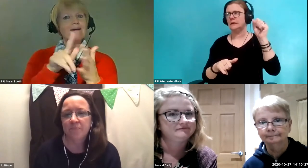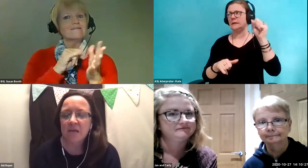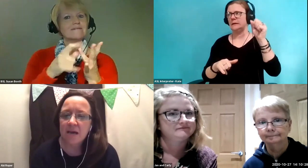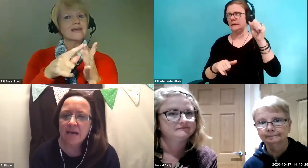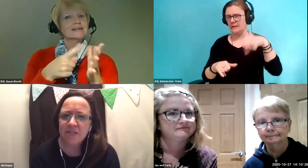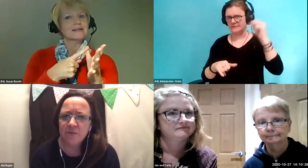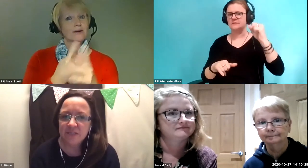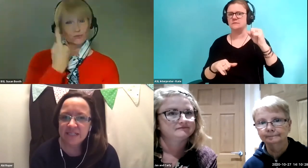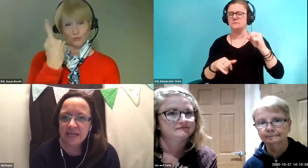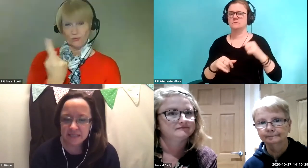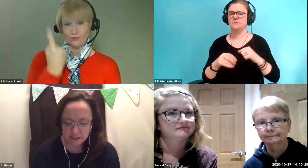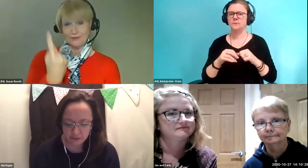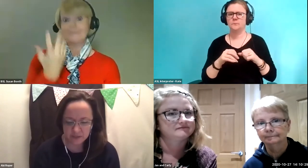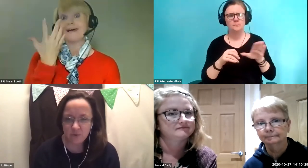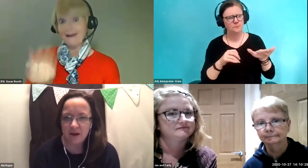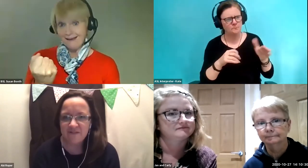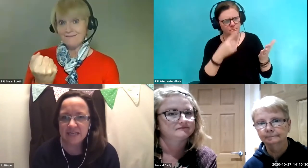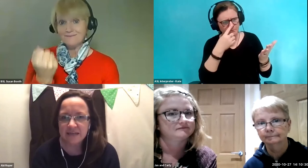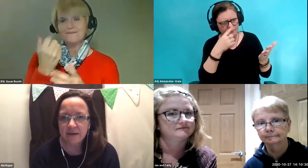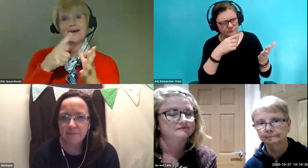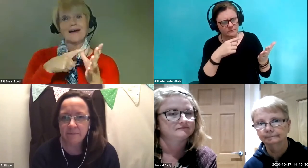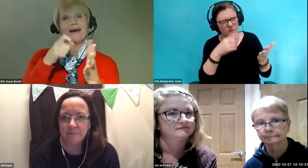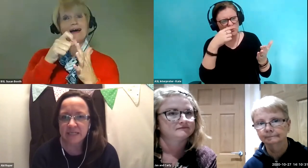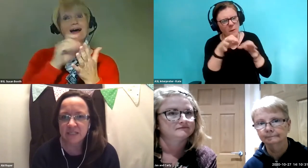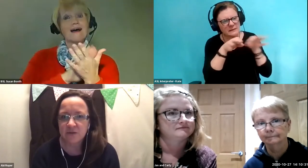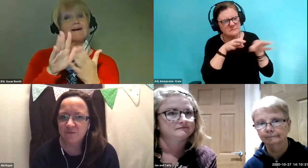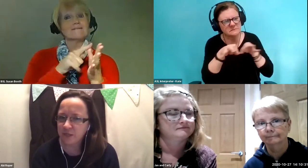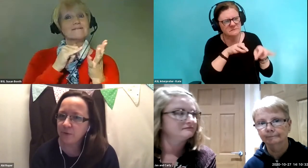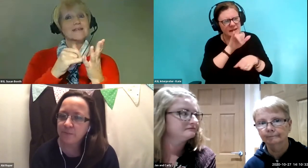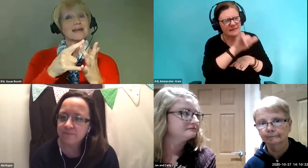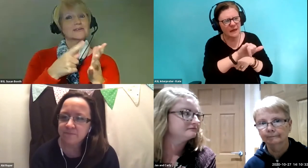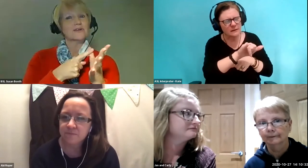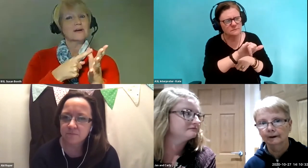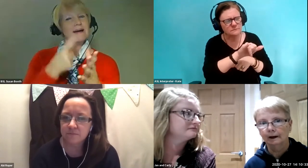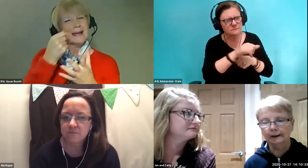and do you want to say to us what aphasia means for you?